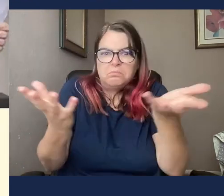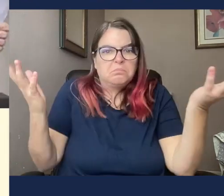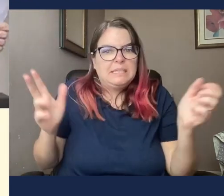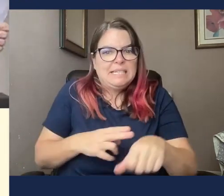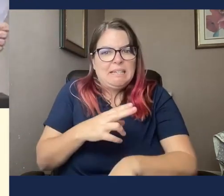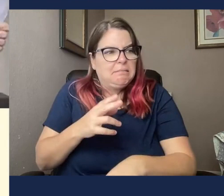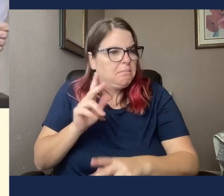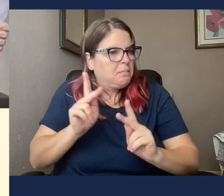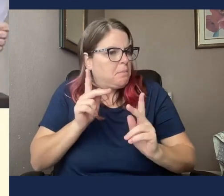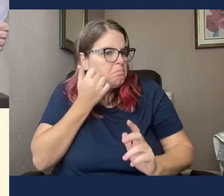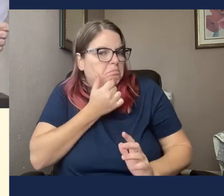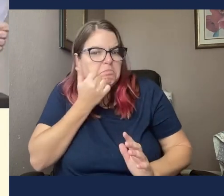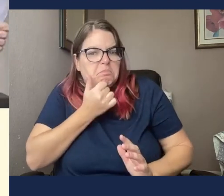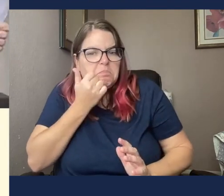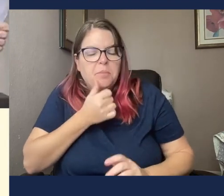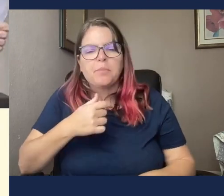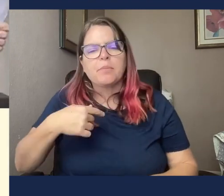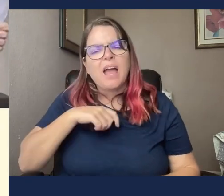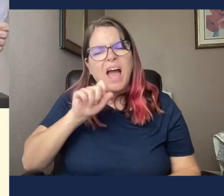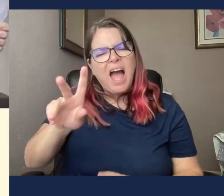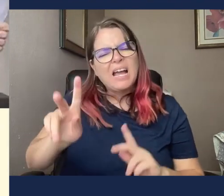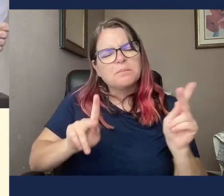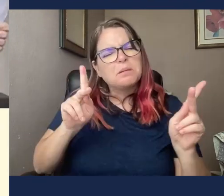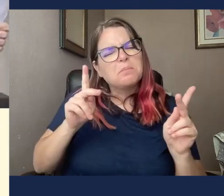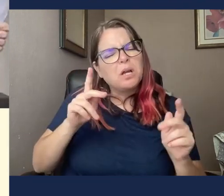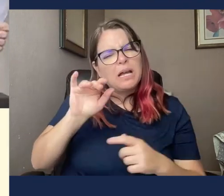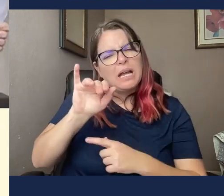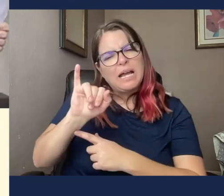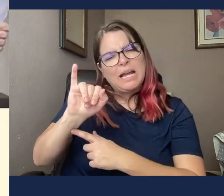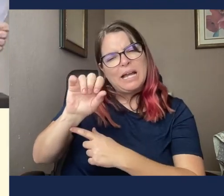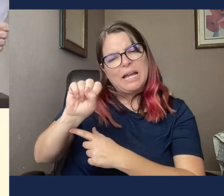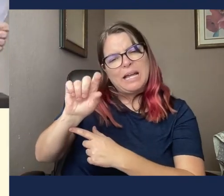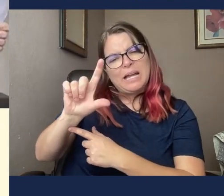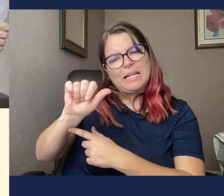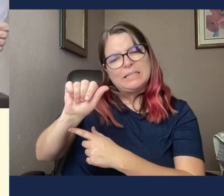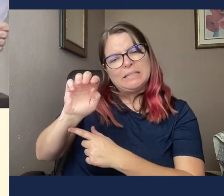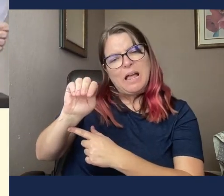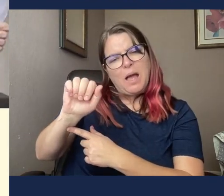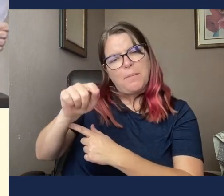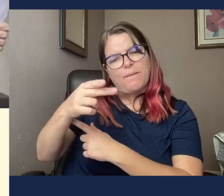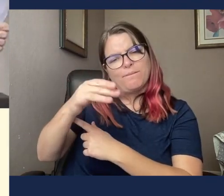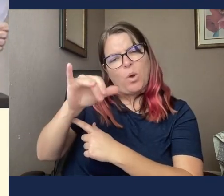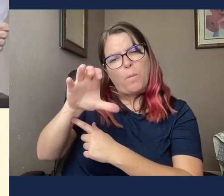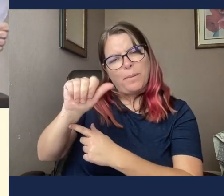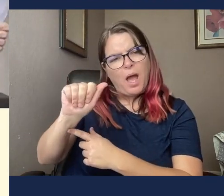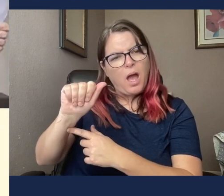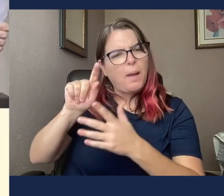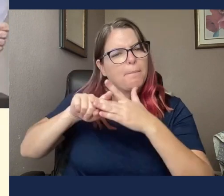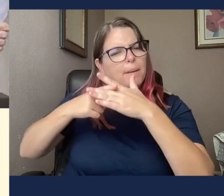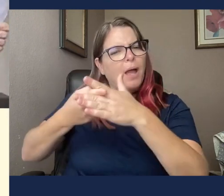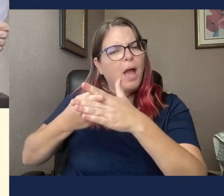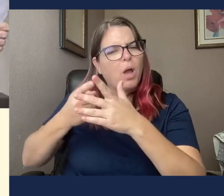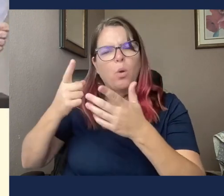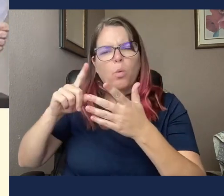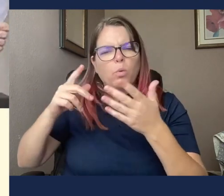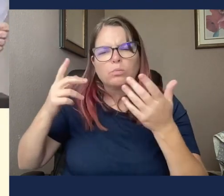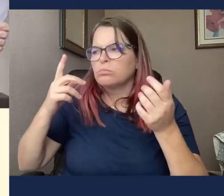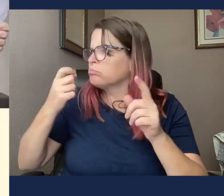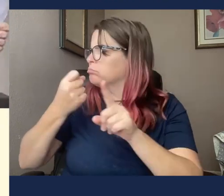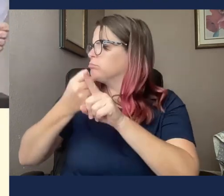to play except in personal law. Nevertheless there are campaigns to ban charria. People tend to